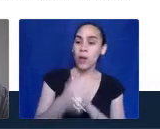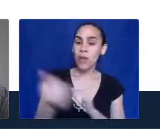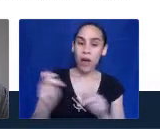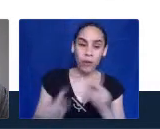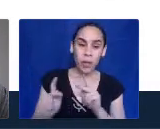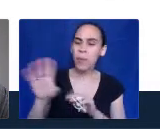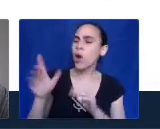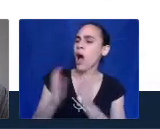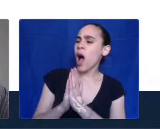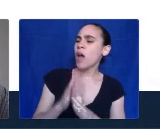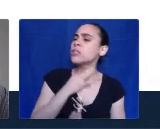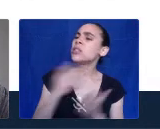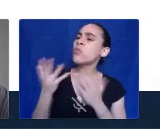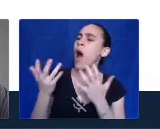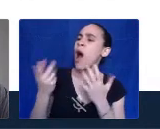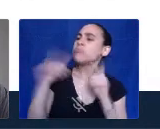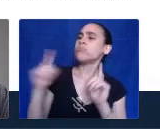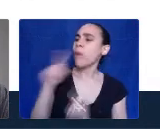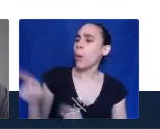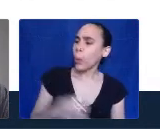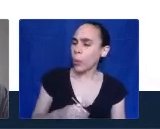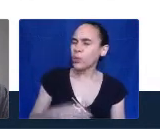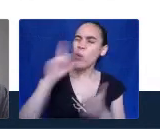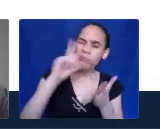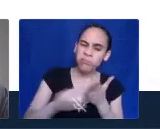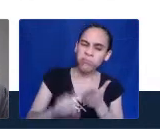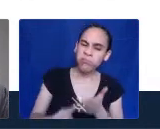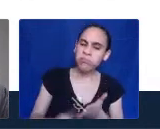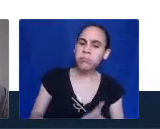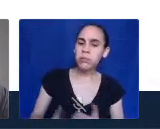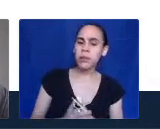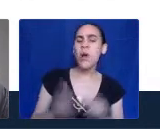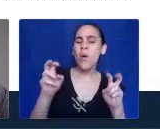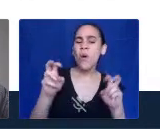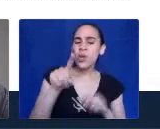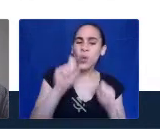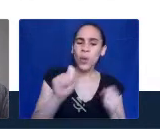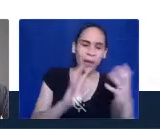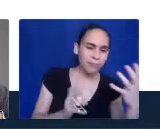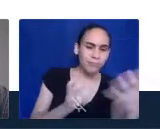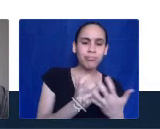worked for them and do some research but basically you can tailor your bullets to the skills that